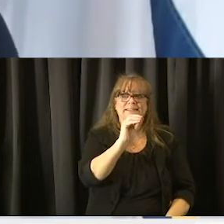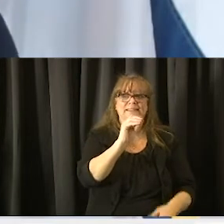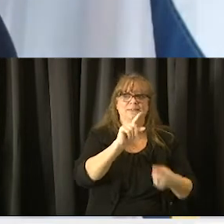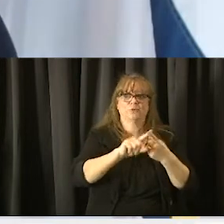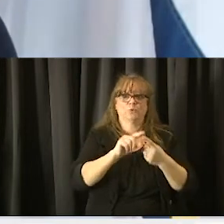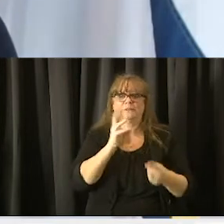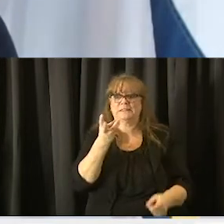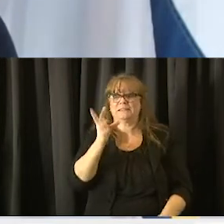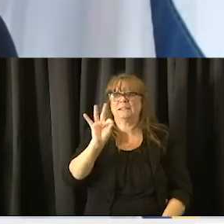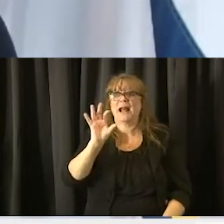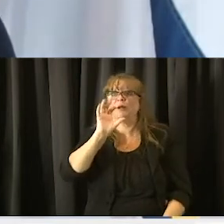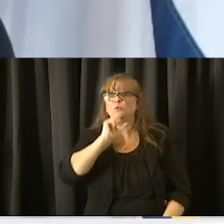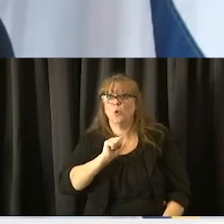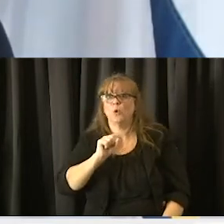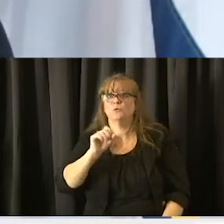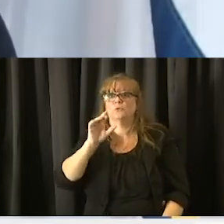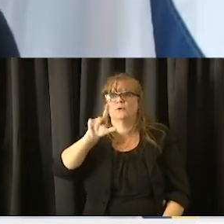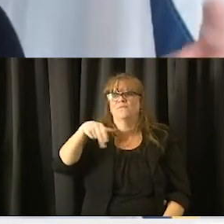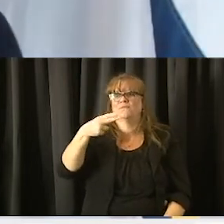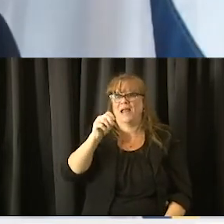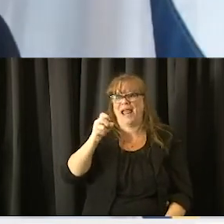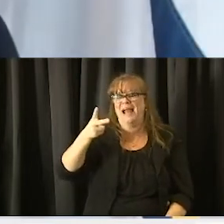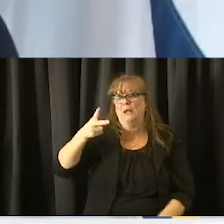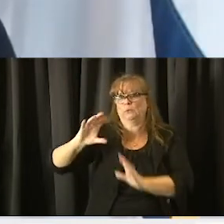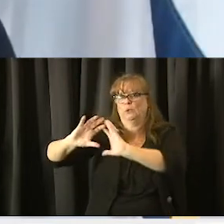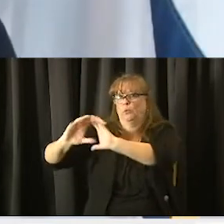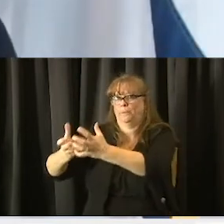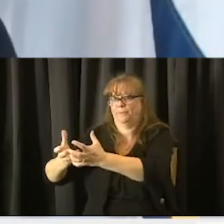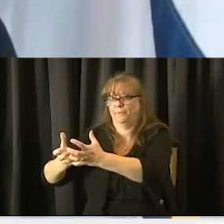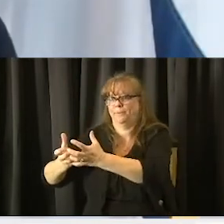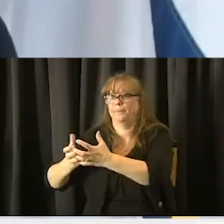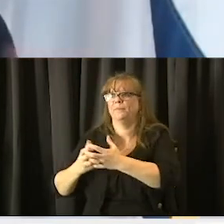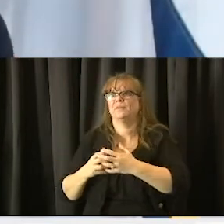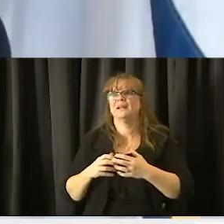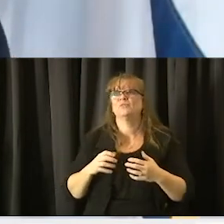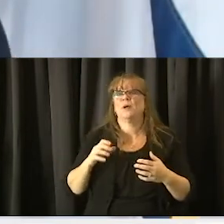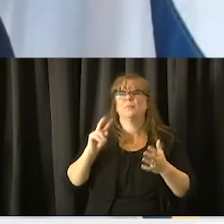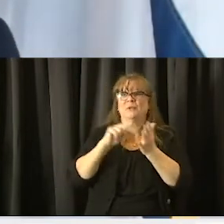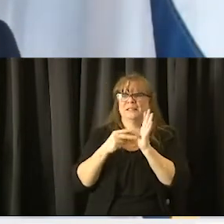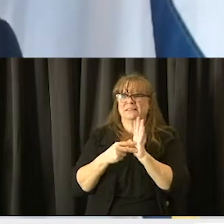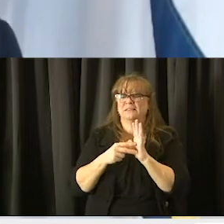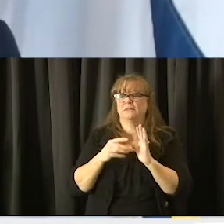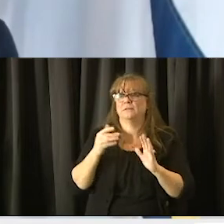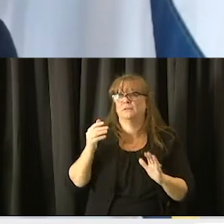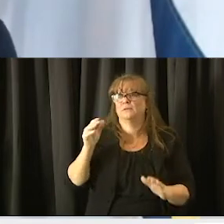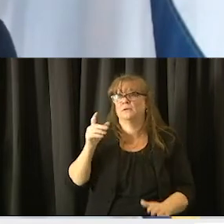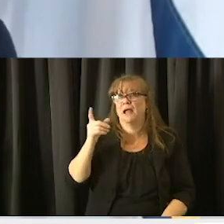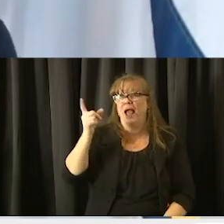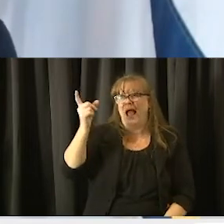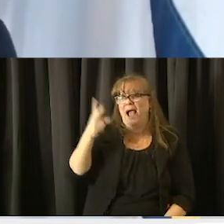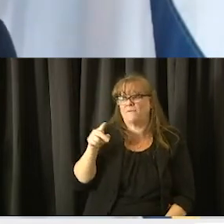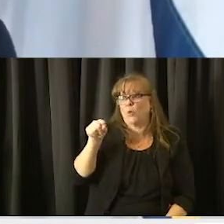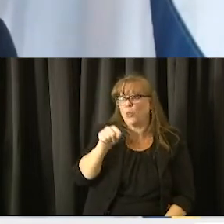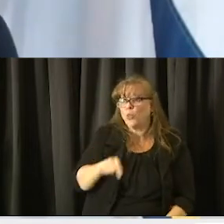and then we expanded the 65 and up group to 60 to 69 for that second uh prioritization in phase two